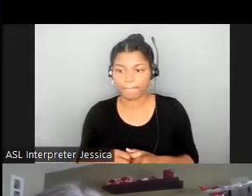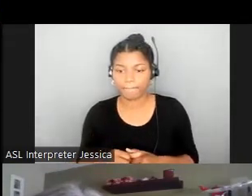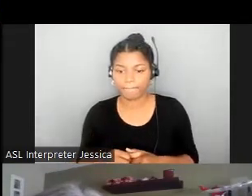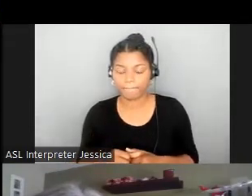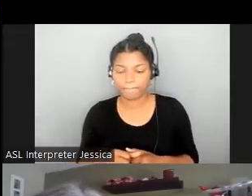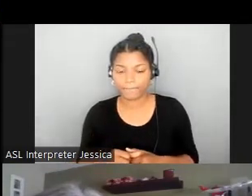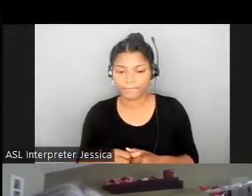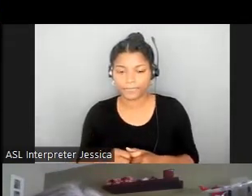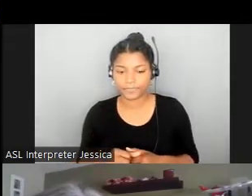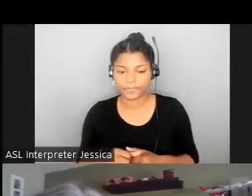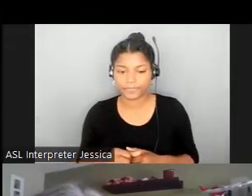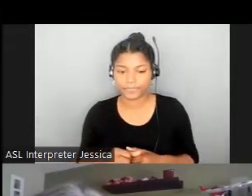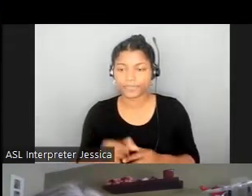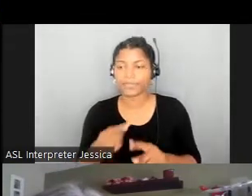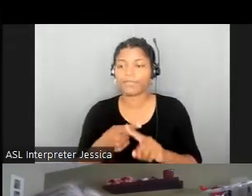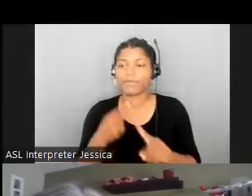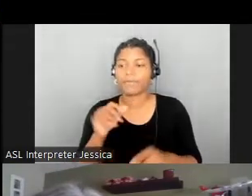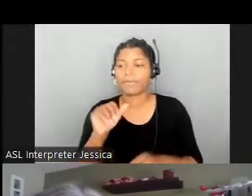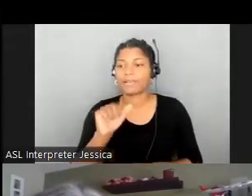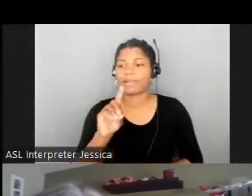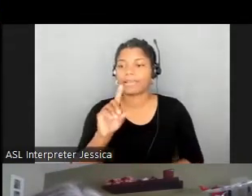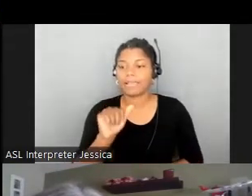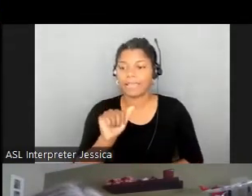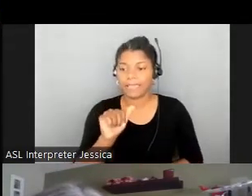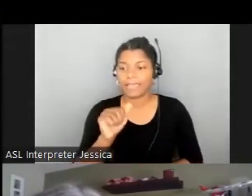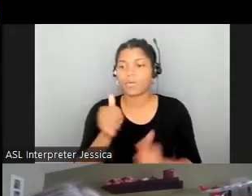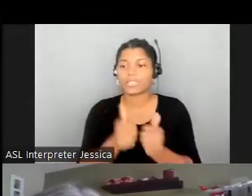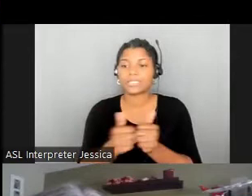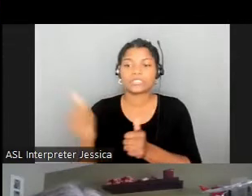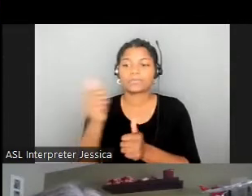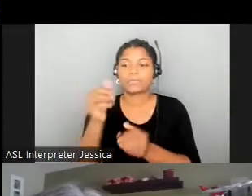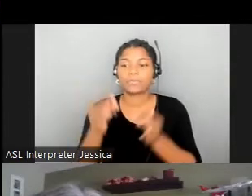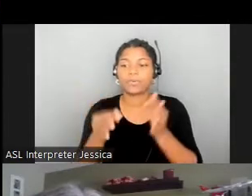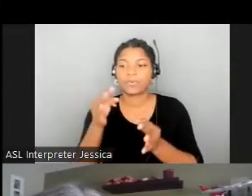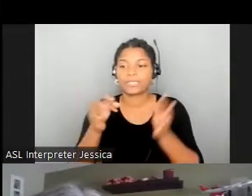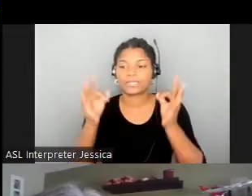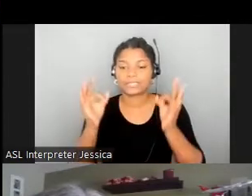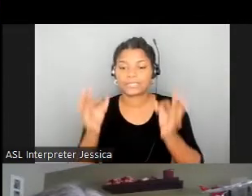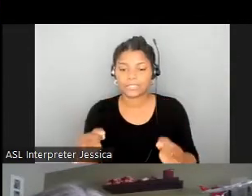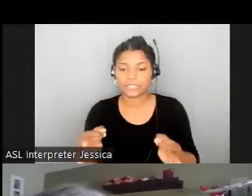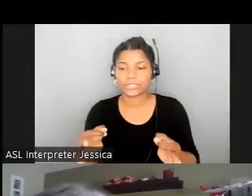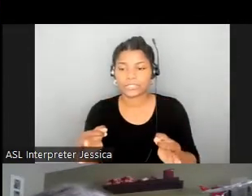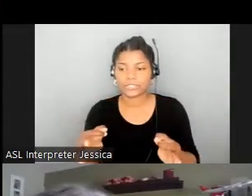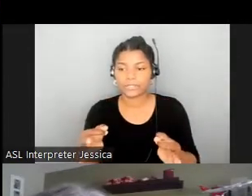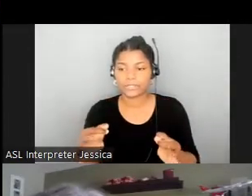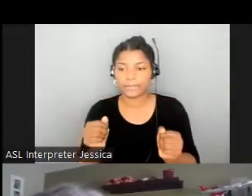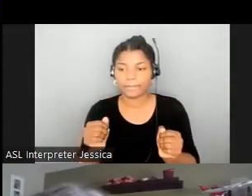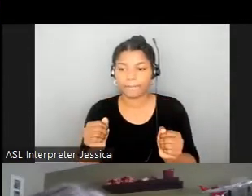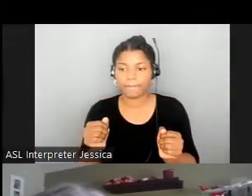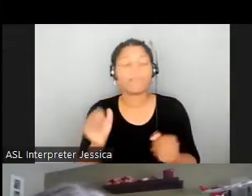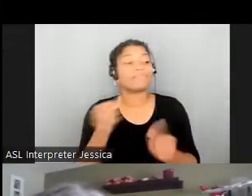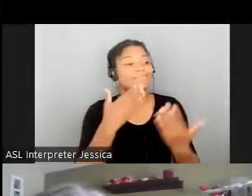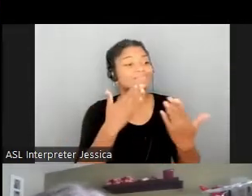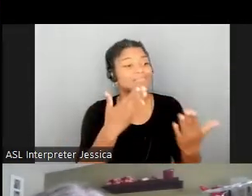(Reads) Thank you.